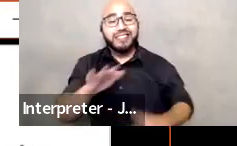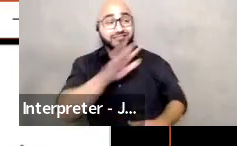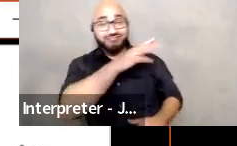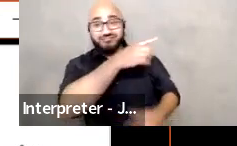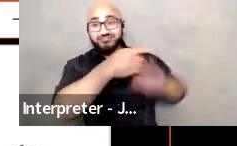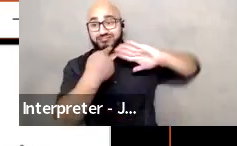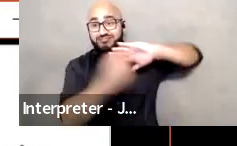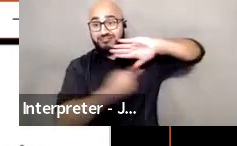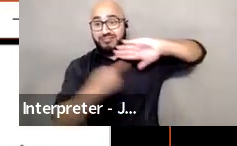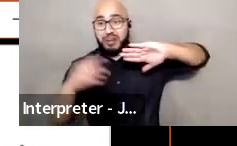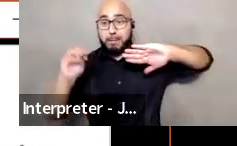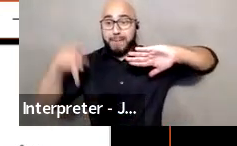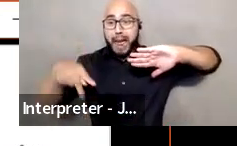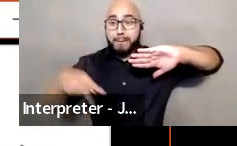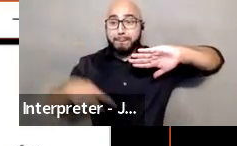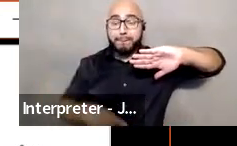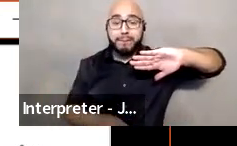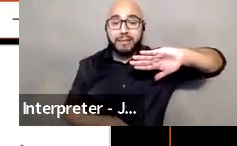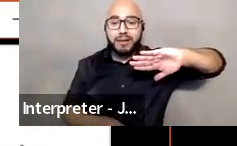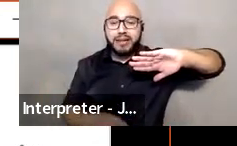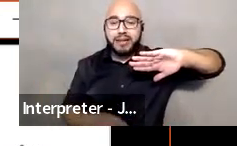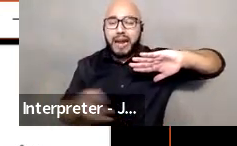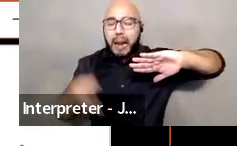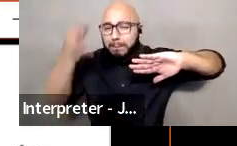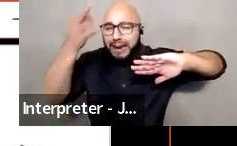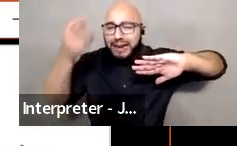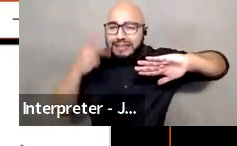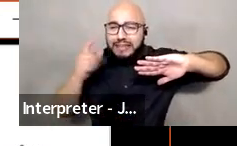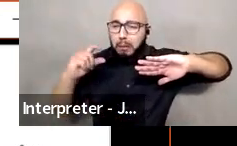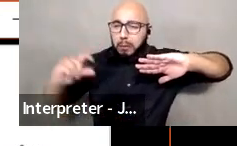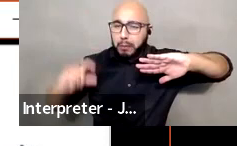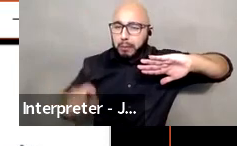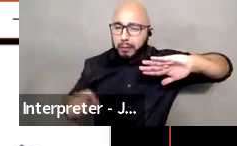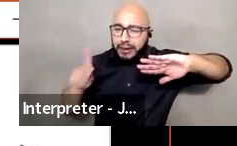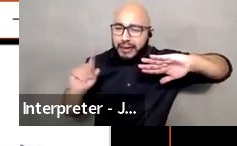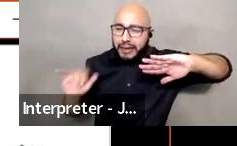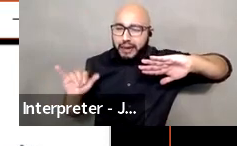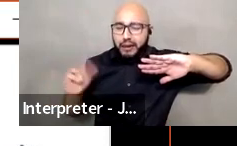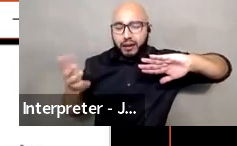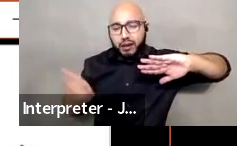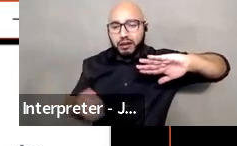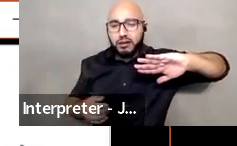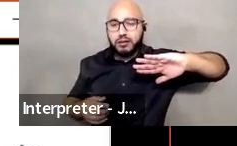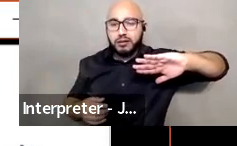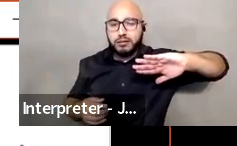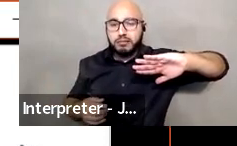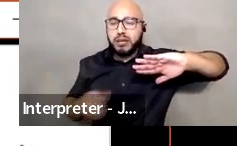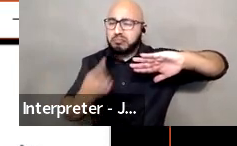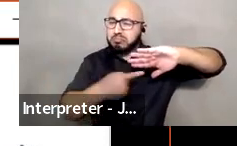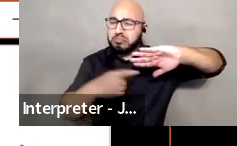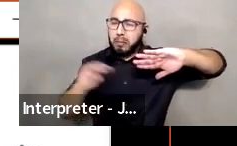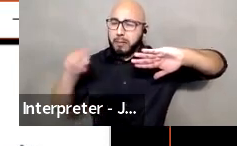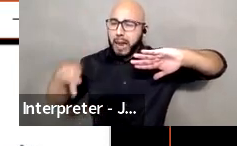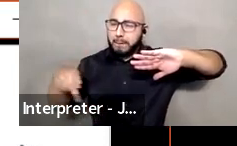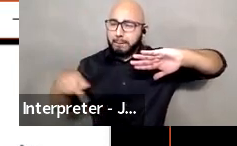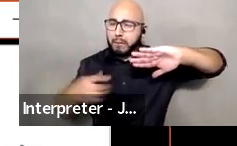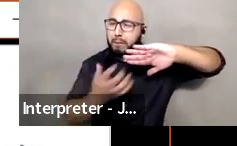Barely read what you know the key. Down there, the legend down there. But this is this is it. Of all the different colors.